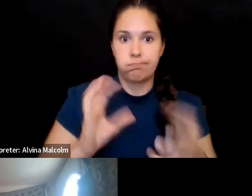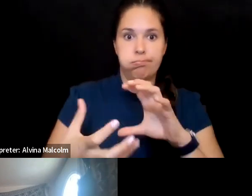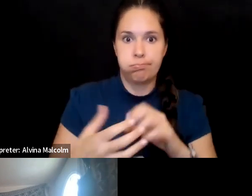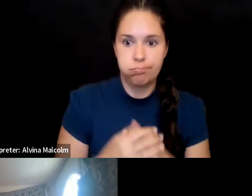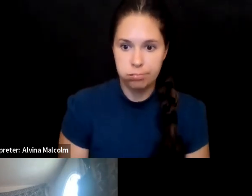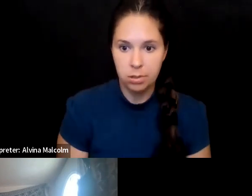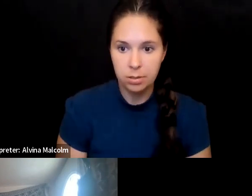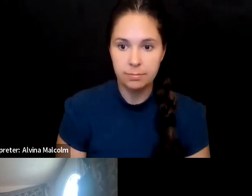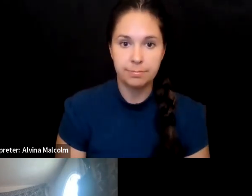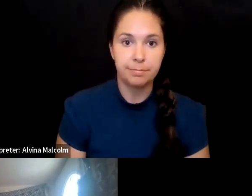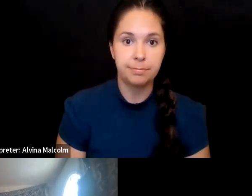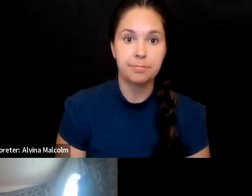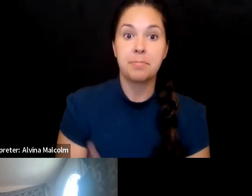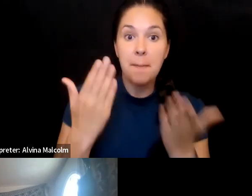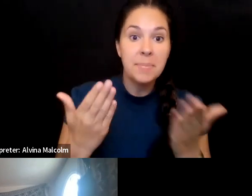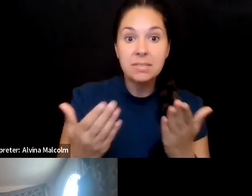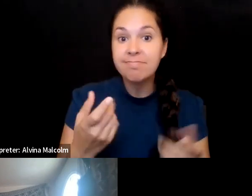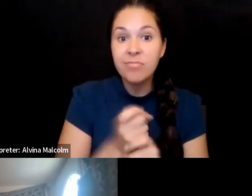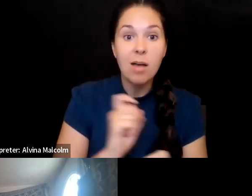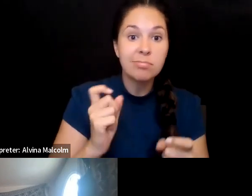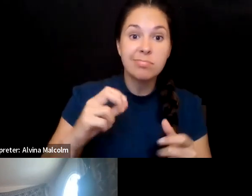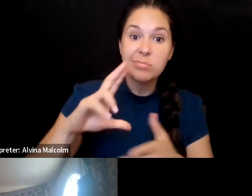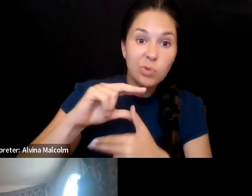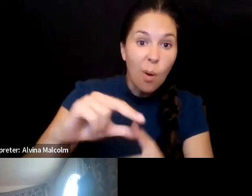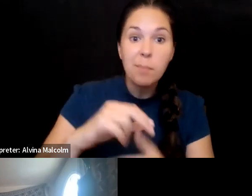education, personal assistance. Your